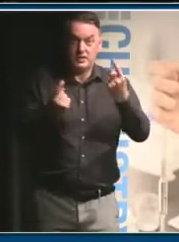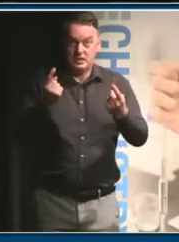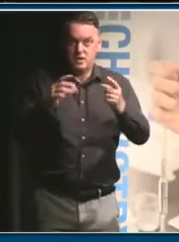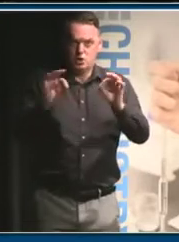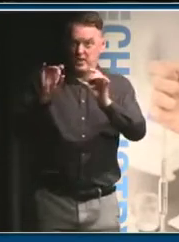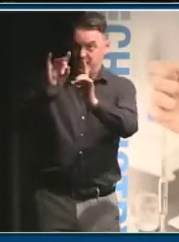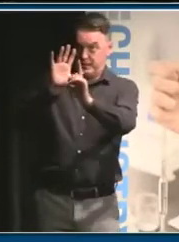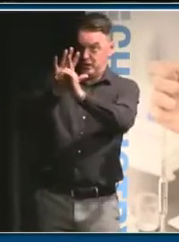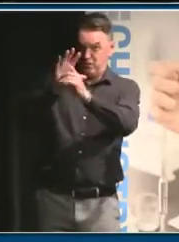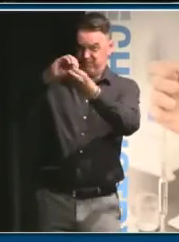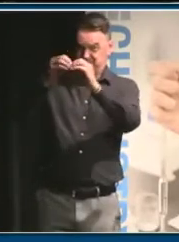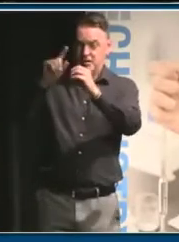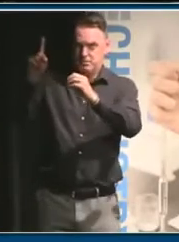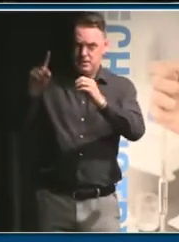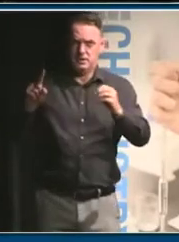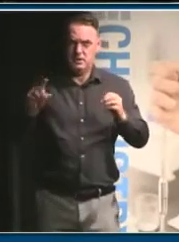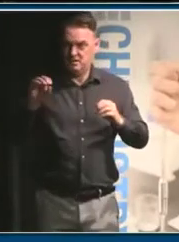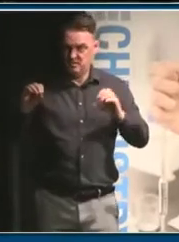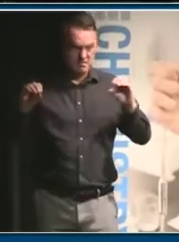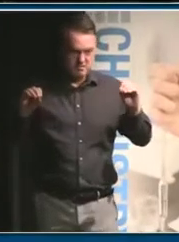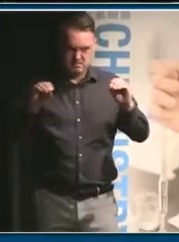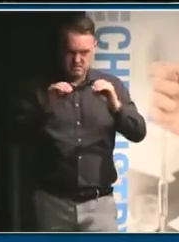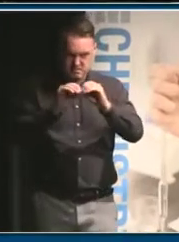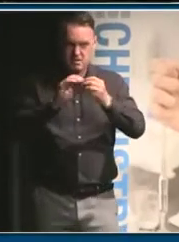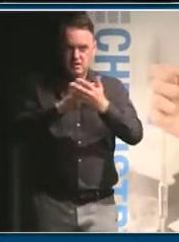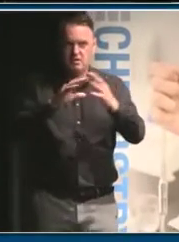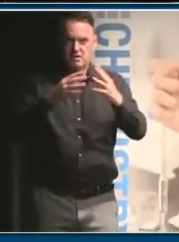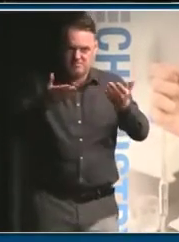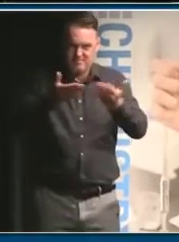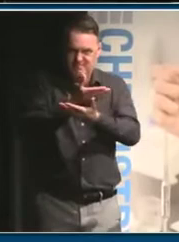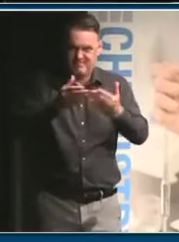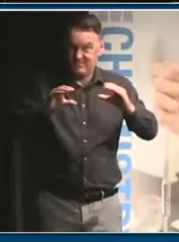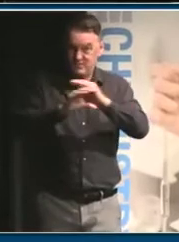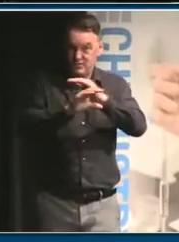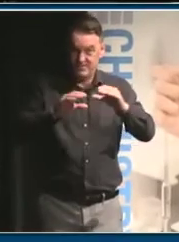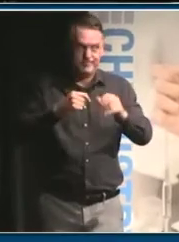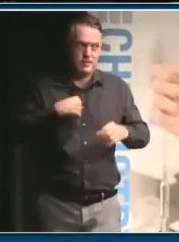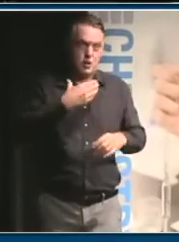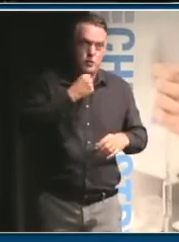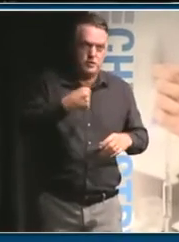but how the non-covalent forces interact. I would love to give you a lecture on non-covalent